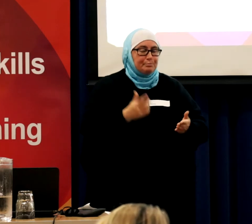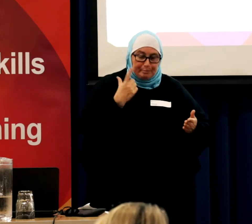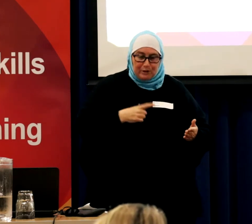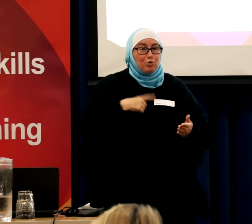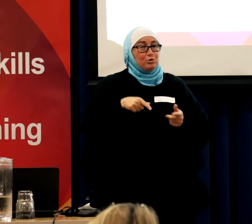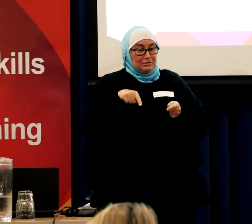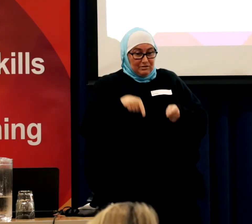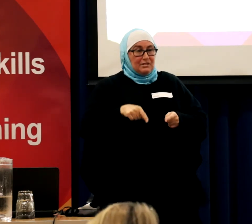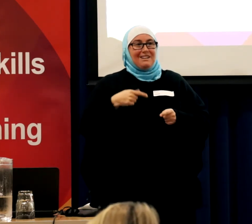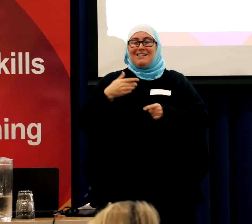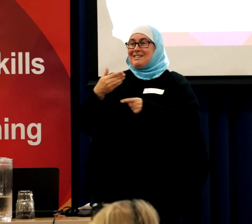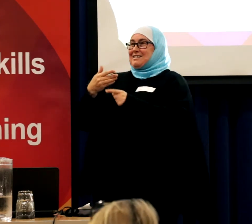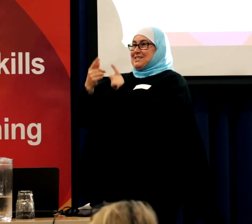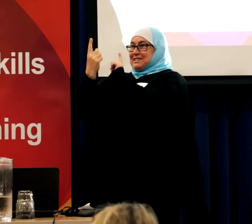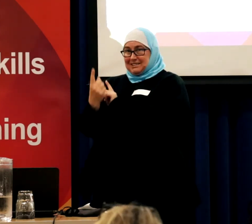I’m in love with them.